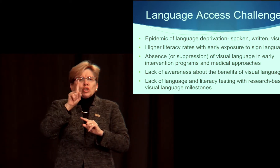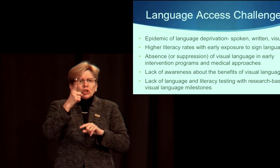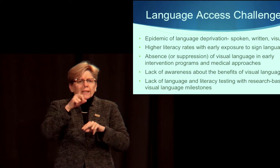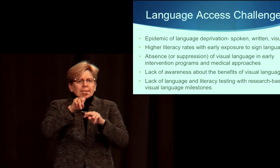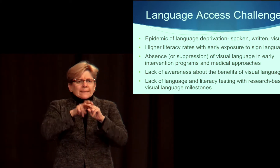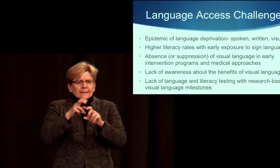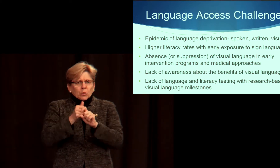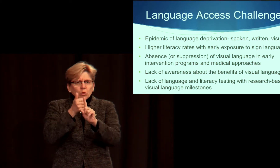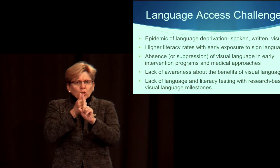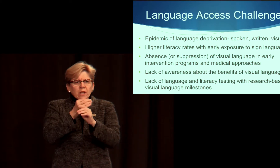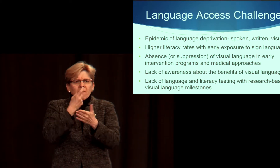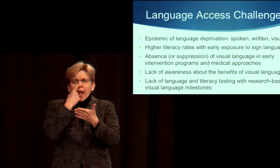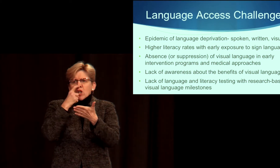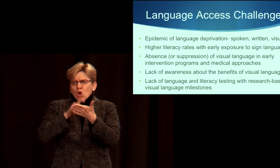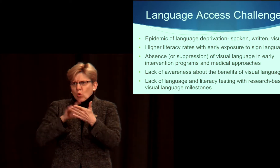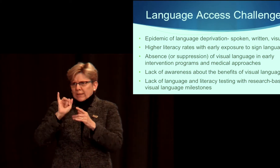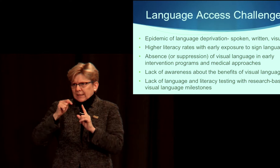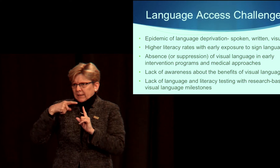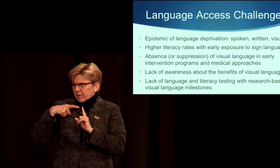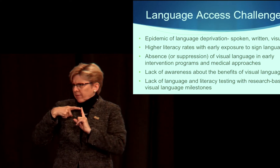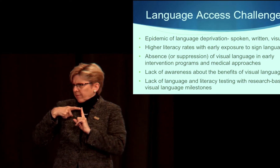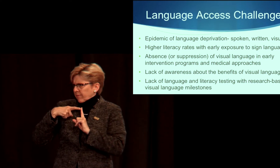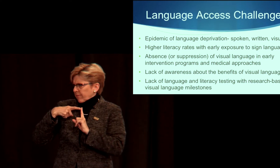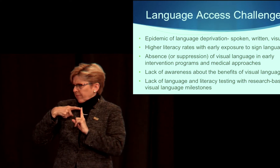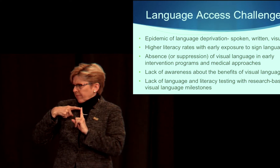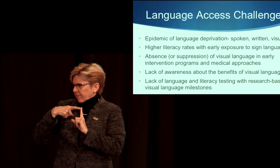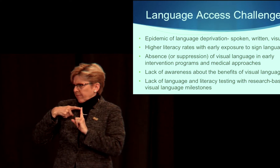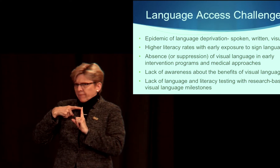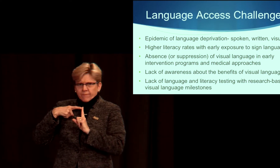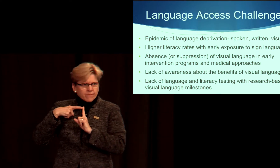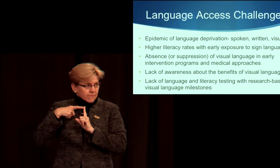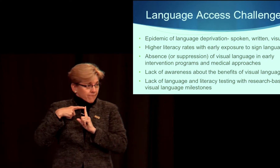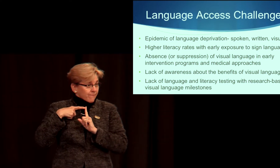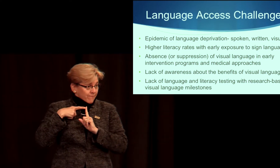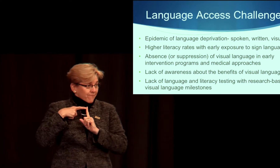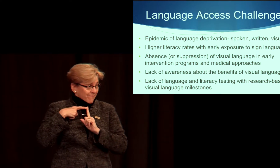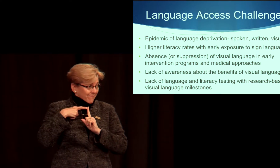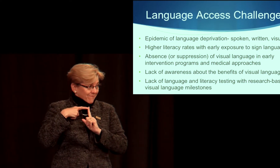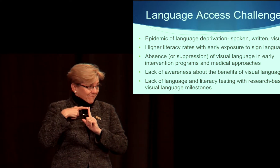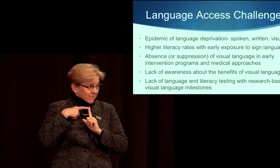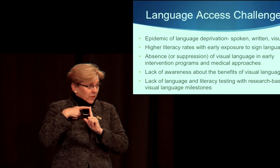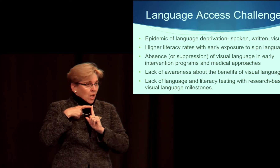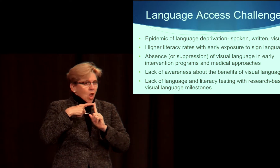And just sit with yourself and notice.